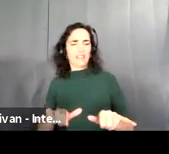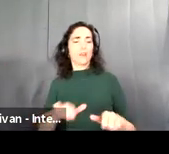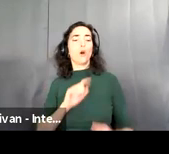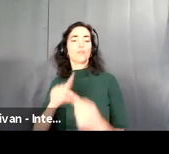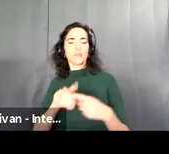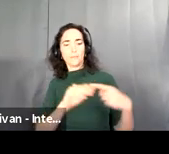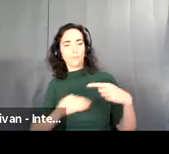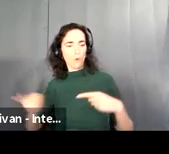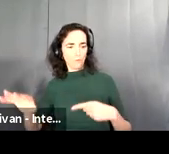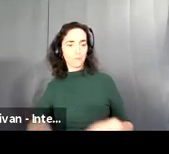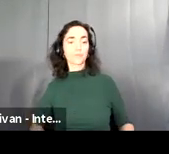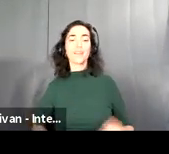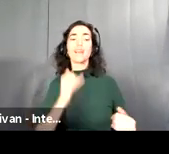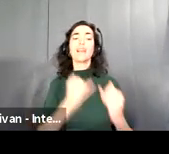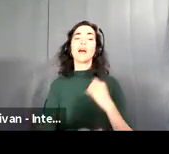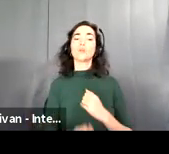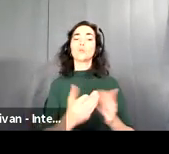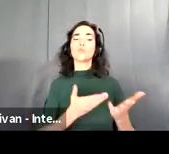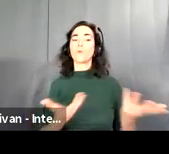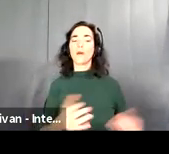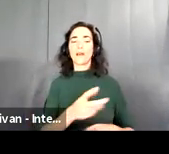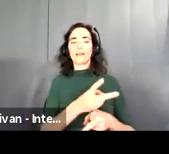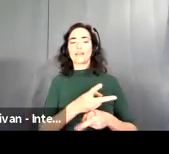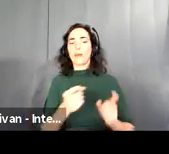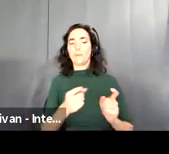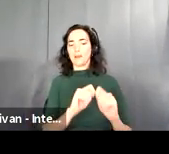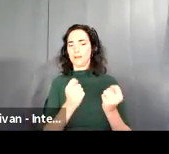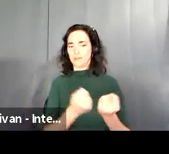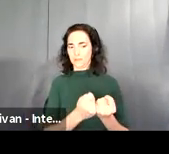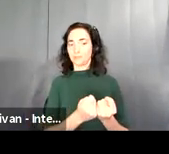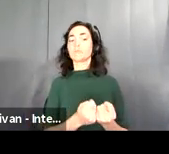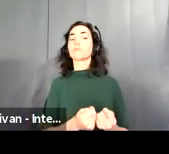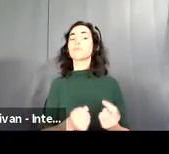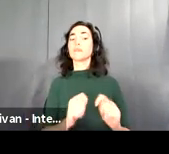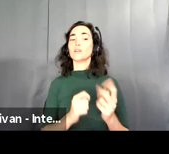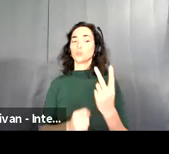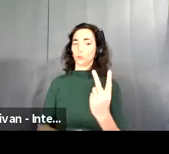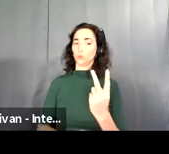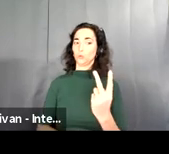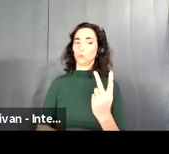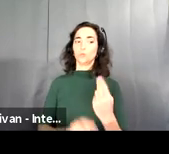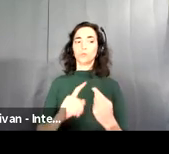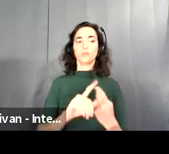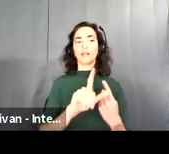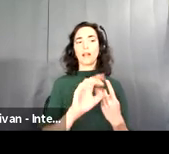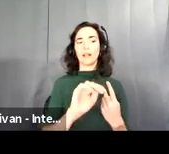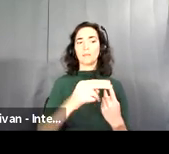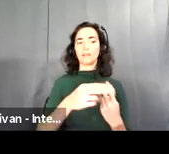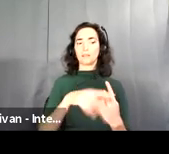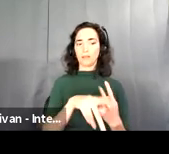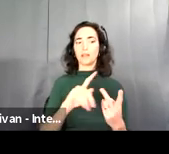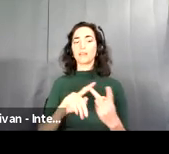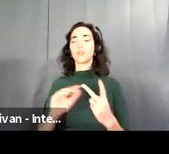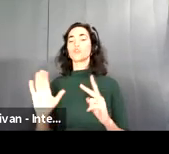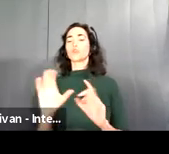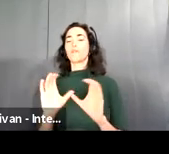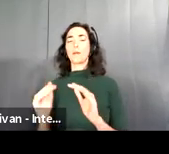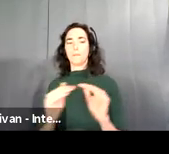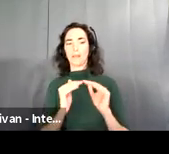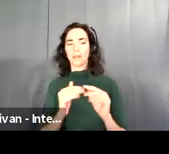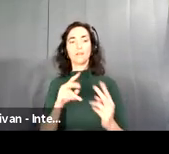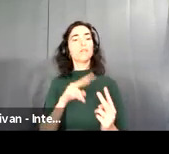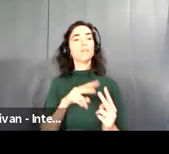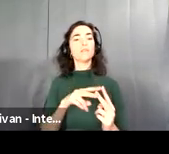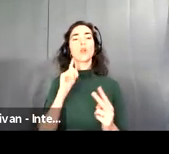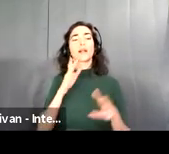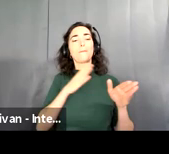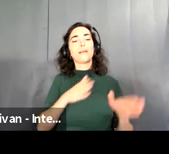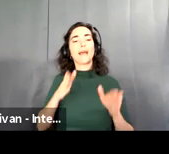And last two services are we have a care management team so our care management team is a two person team so on lm s p and a certified peer, and they function is I will discharge planning team.